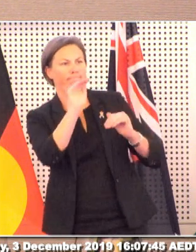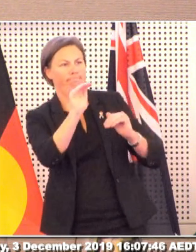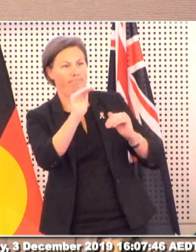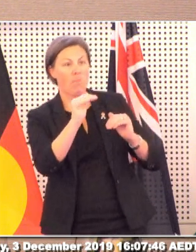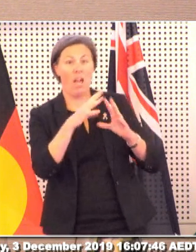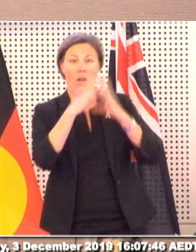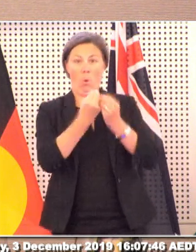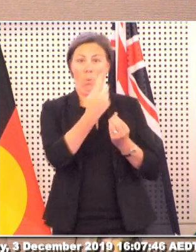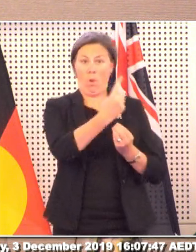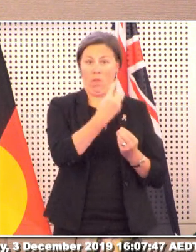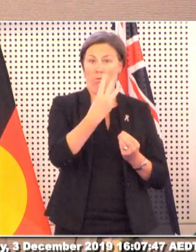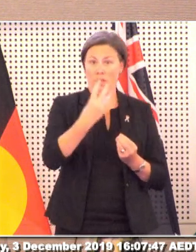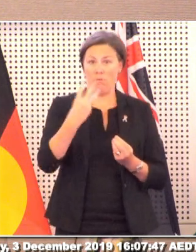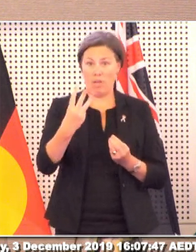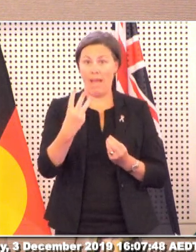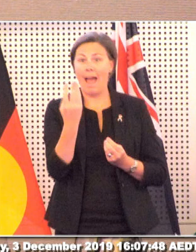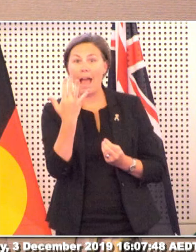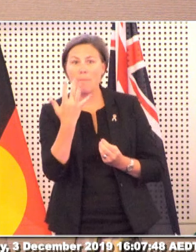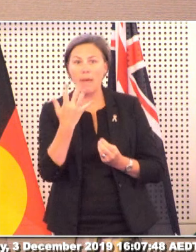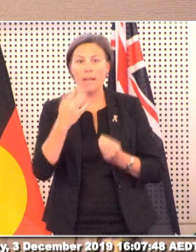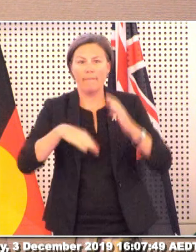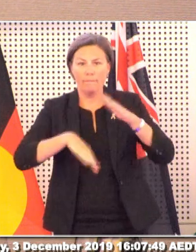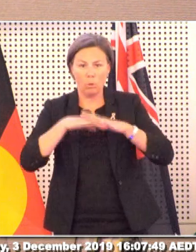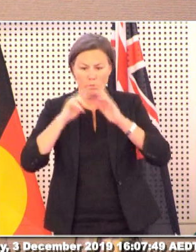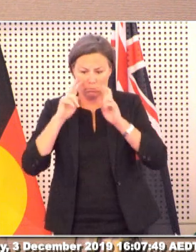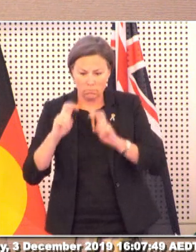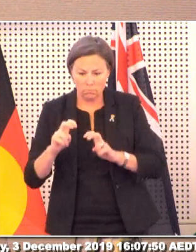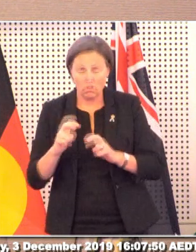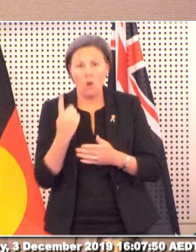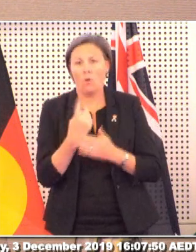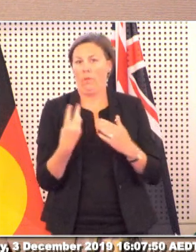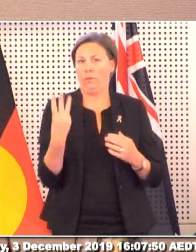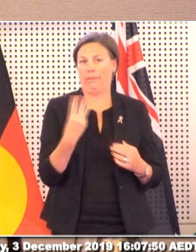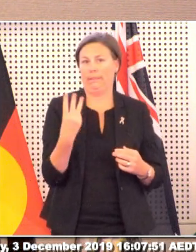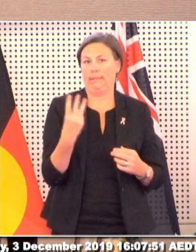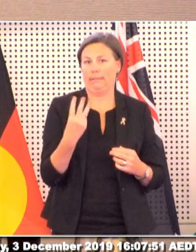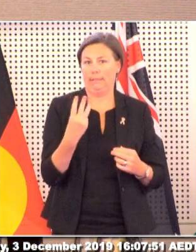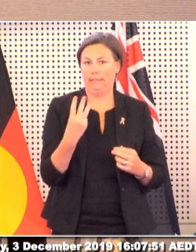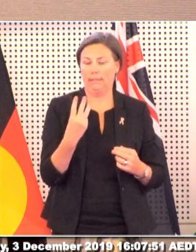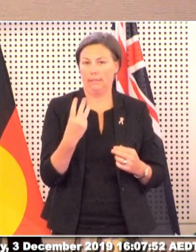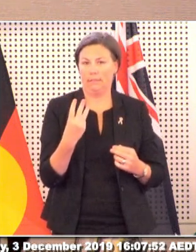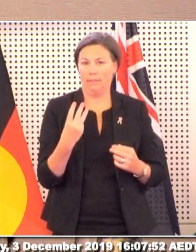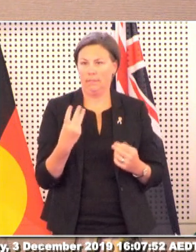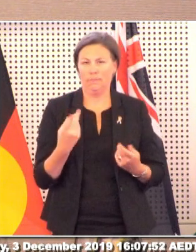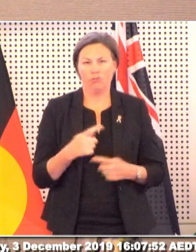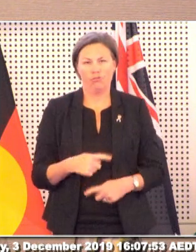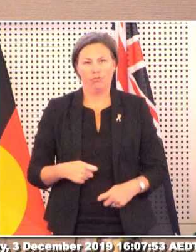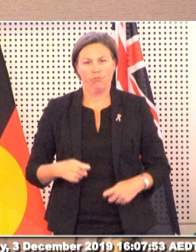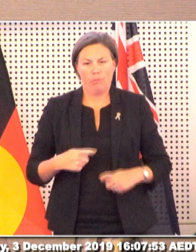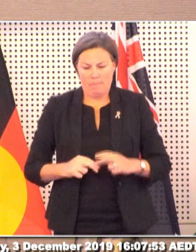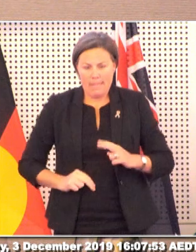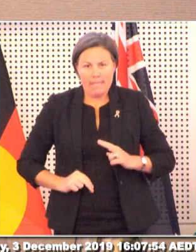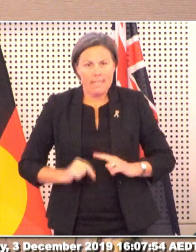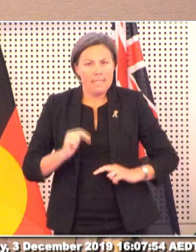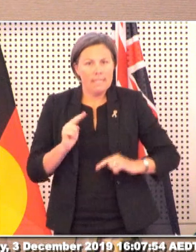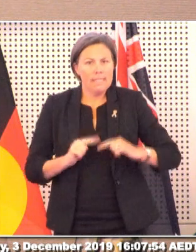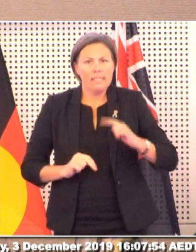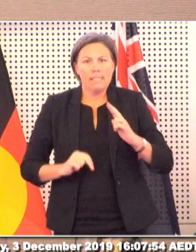Now, that, to me, yes, builds the frustration in you know things are wrong